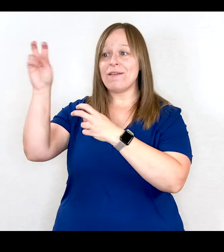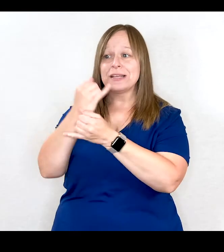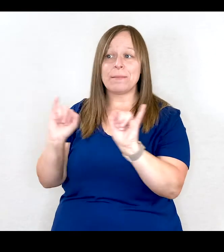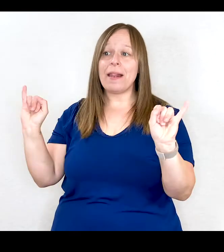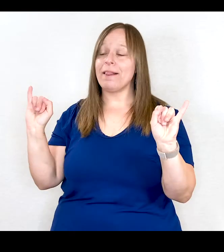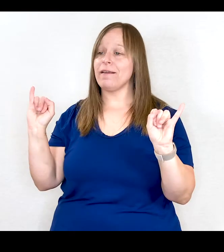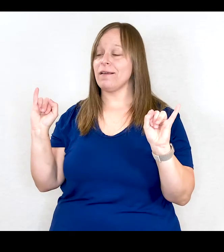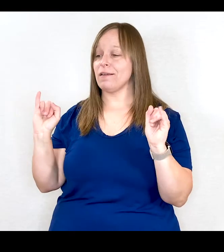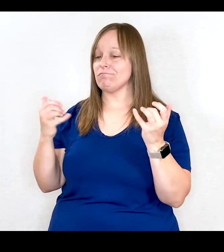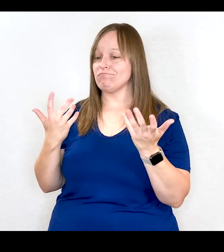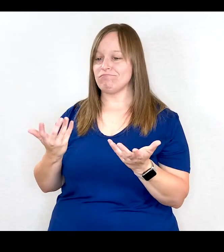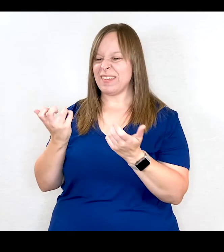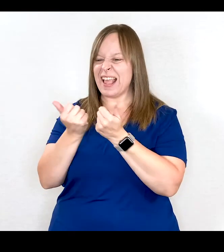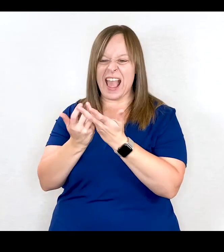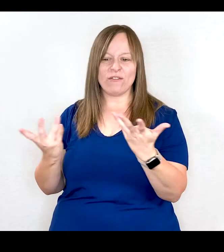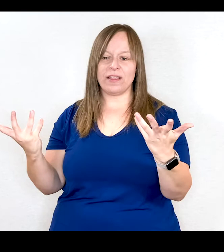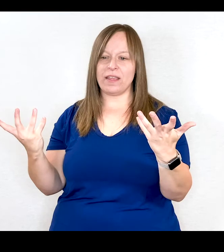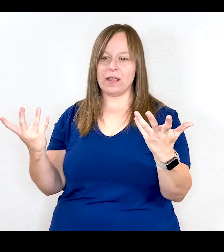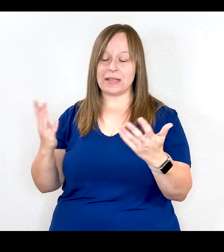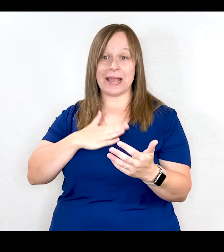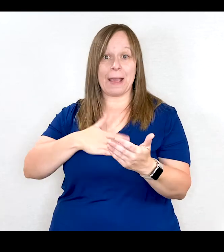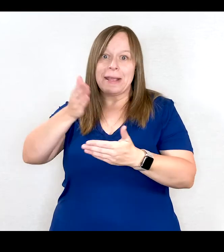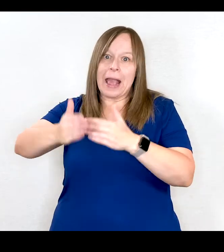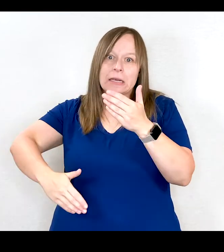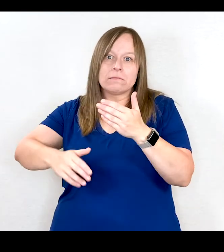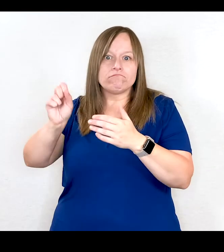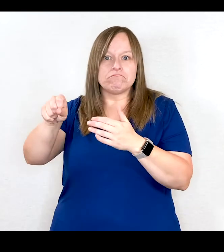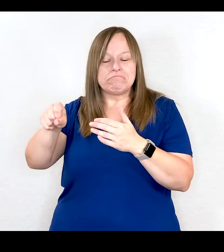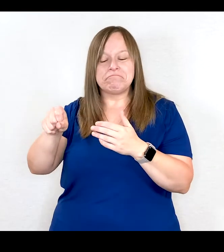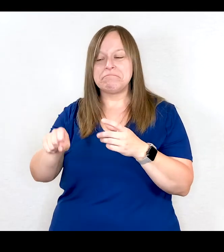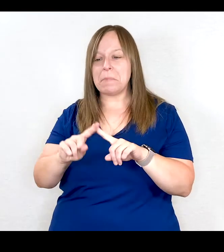She's traveling independently and everything, it's a happy ending.